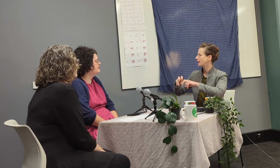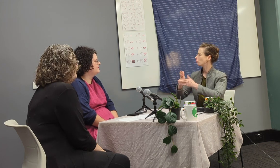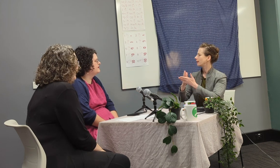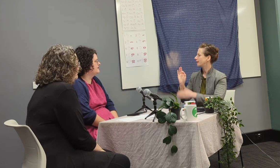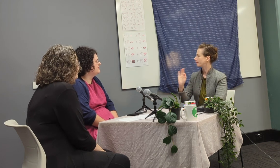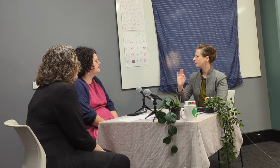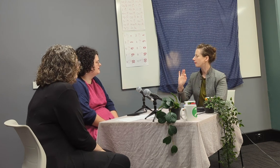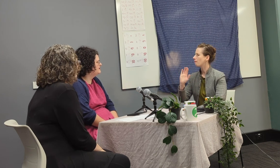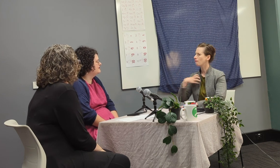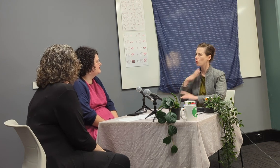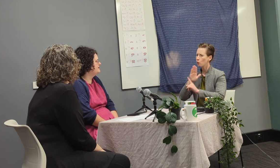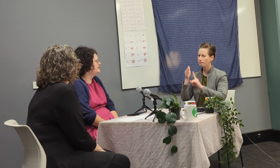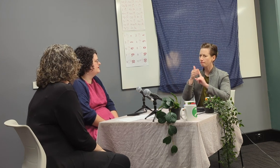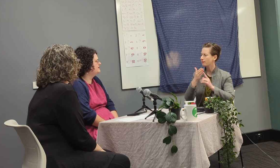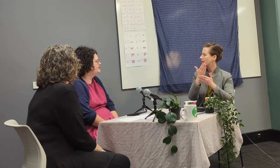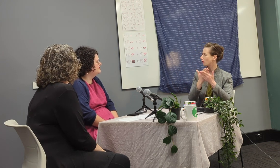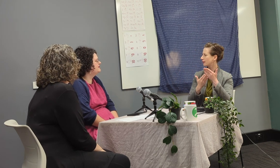people in conversation, that hadn’t really been looked into for signed languages.